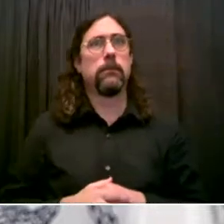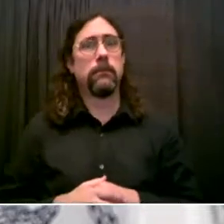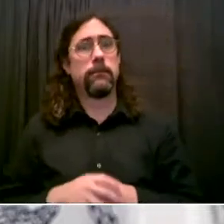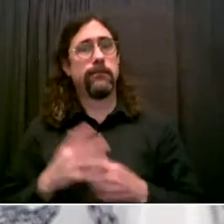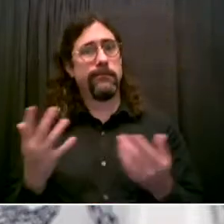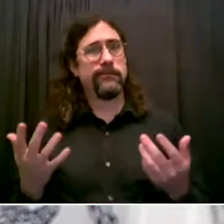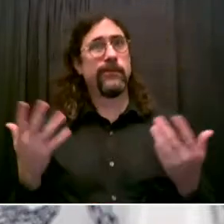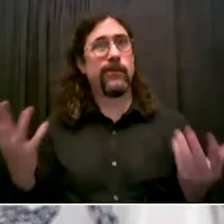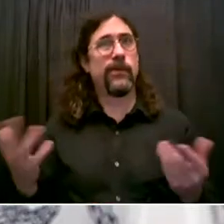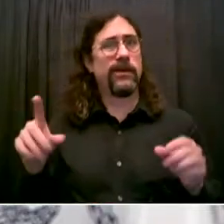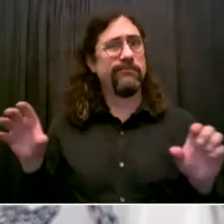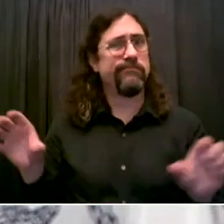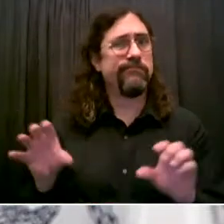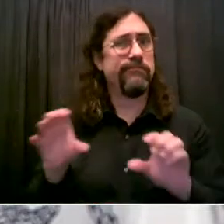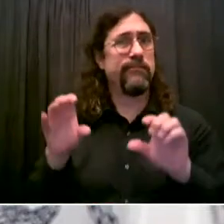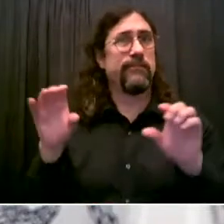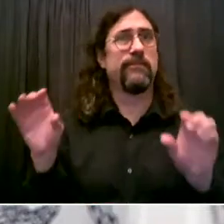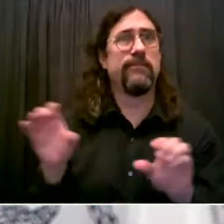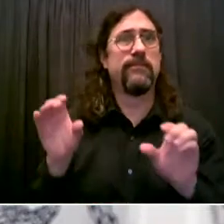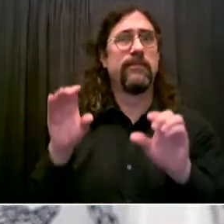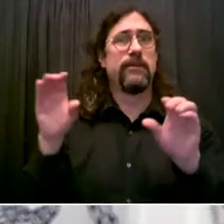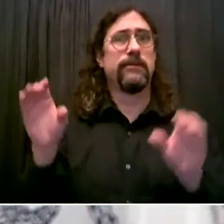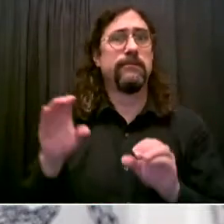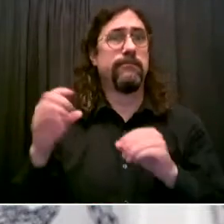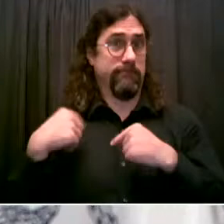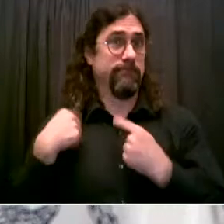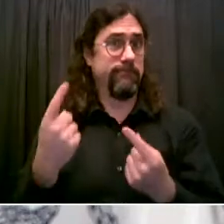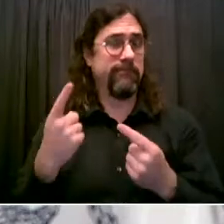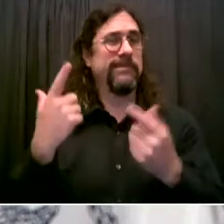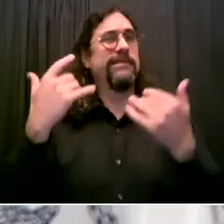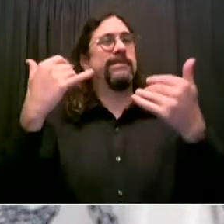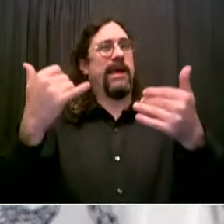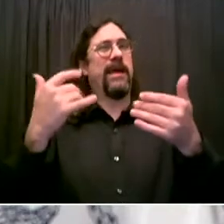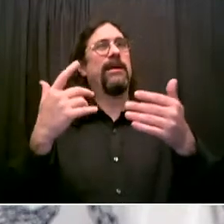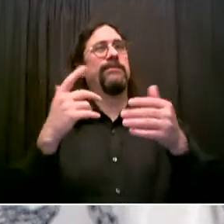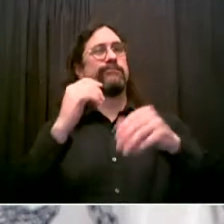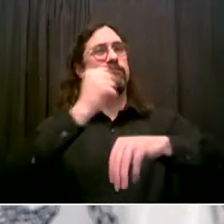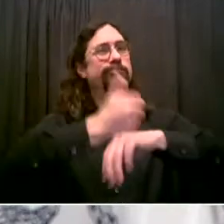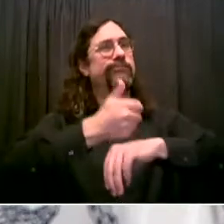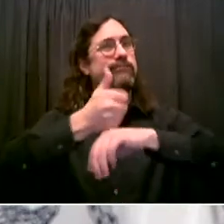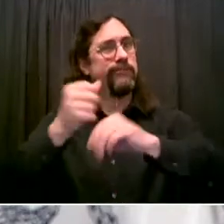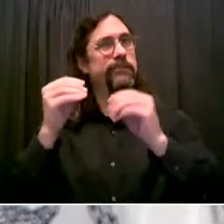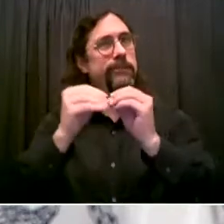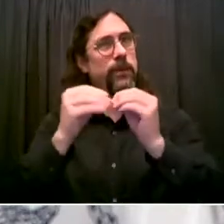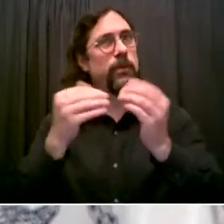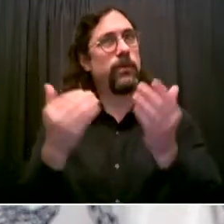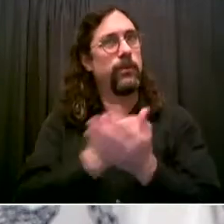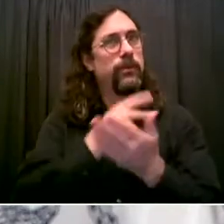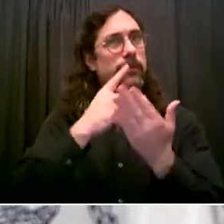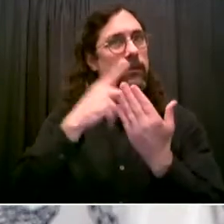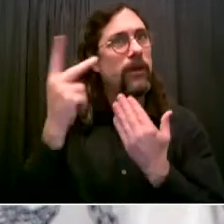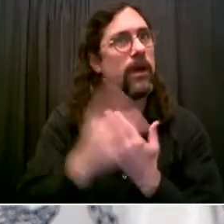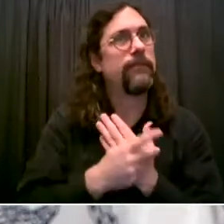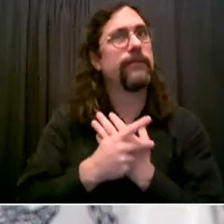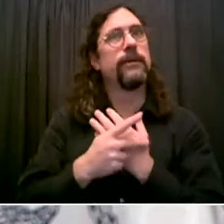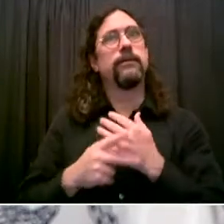FOCUS. WHAT YOU SAID IS CRUCIAL. THEY